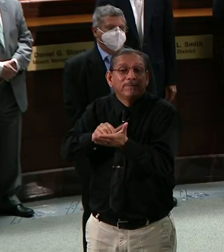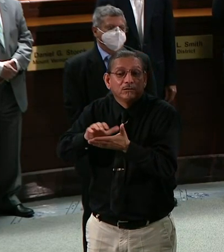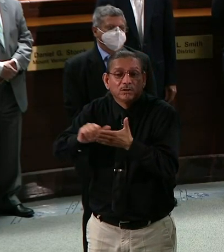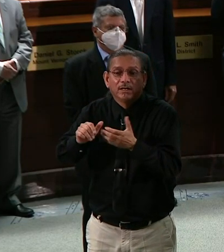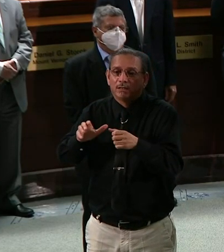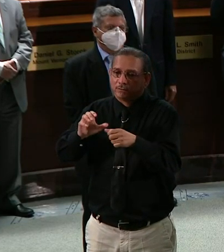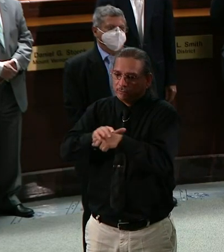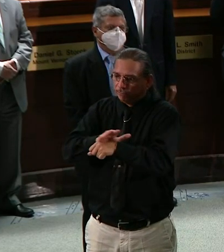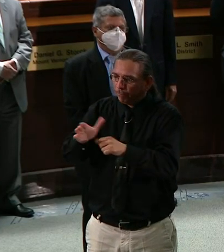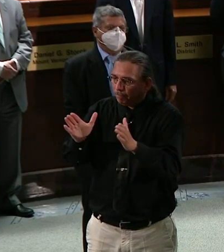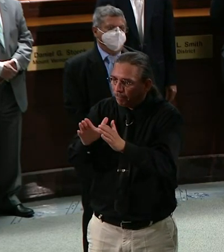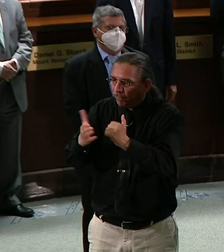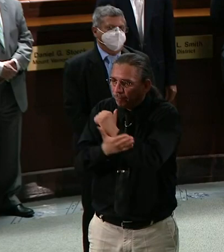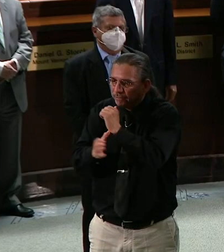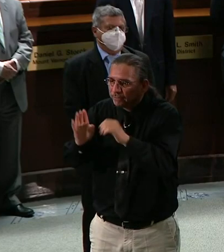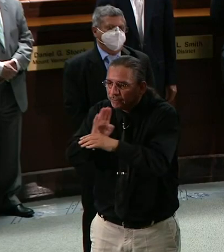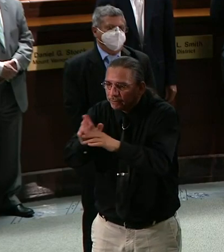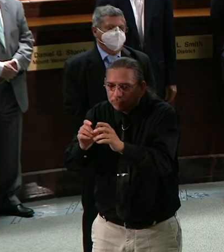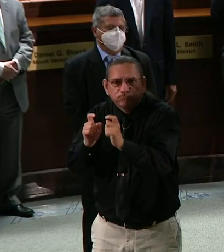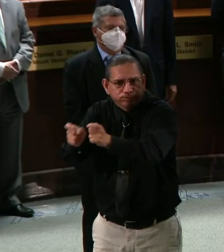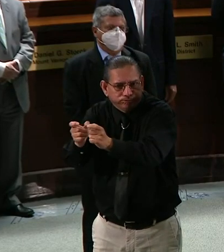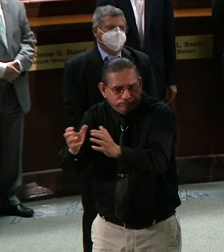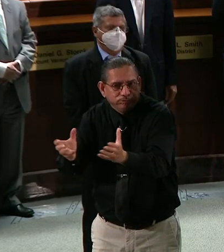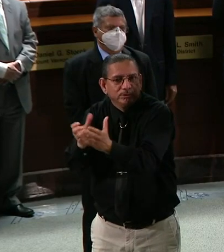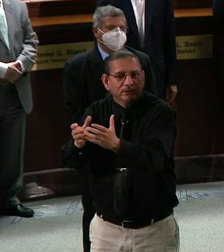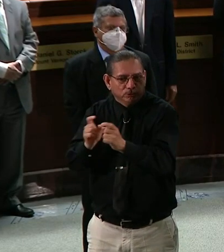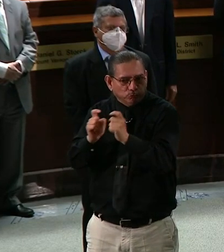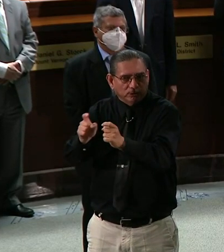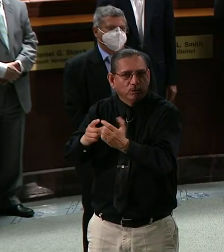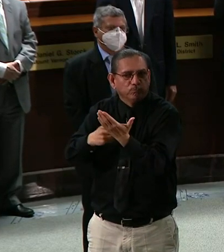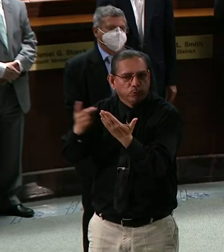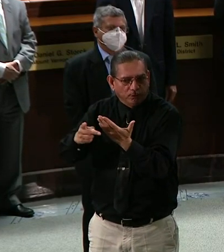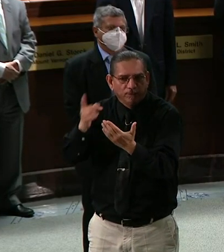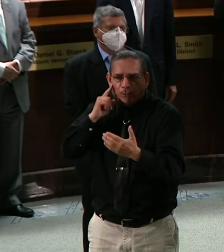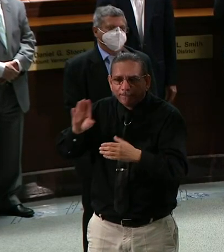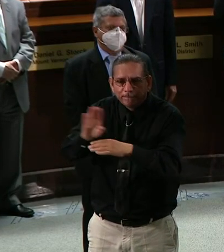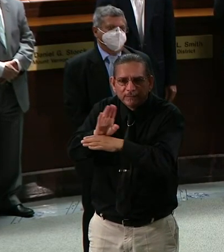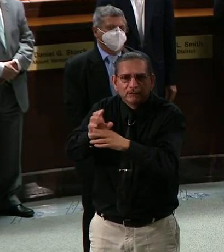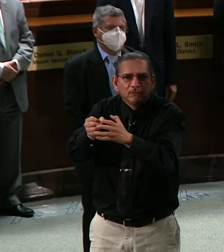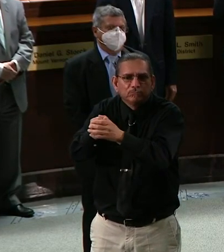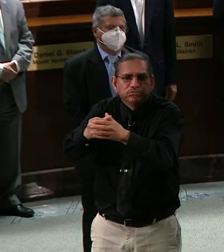FIVE MILLION DOLLARS INTO A SMALL BUSINESS GRANT PROGRAM